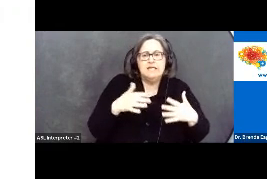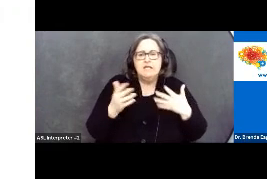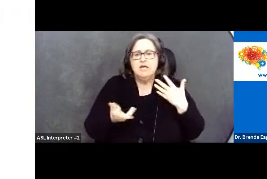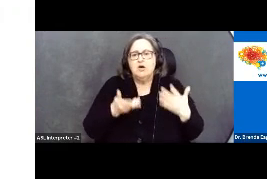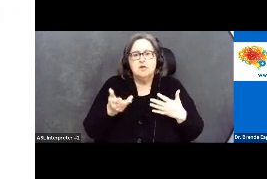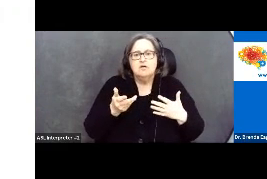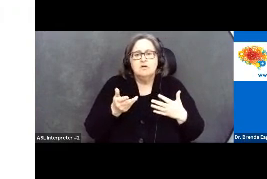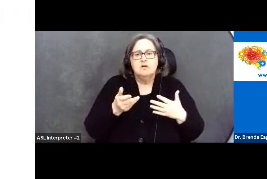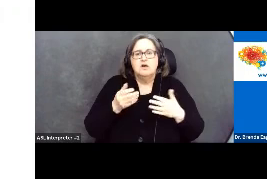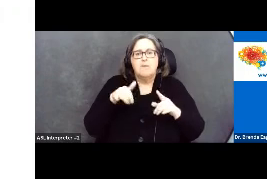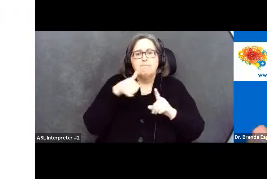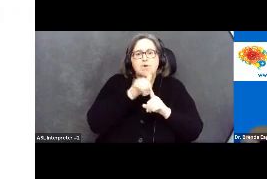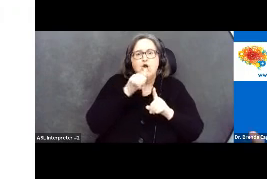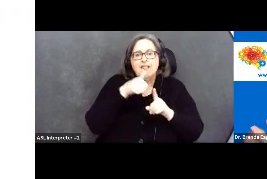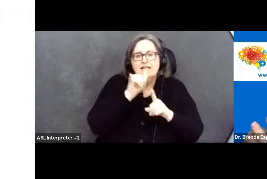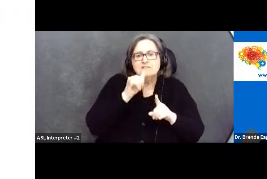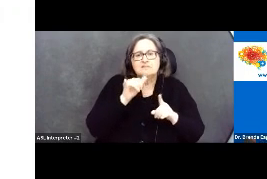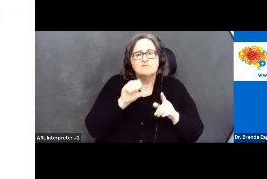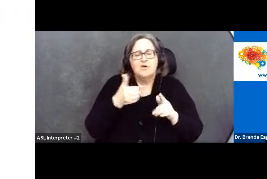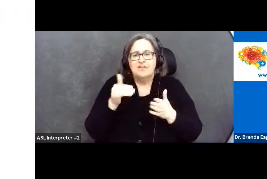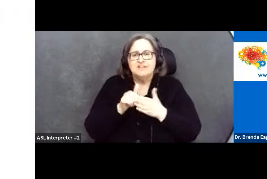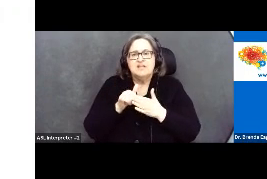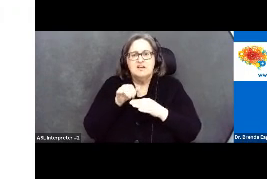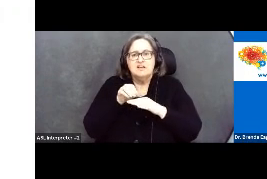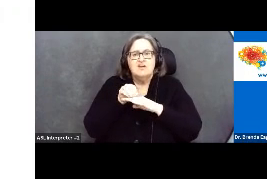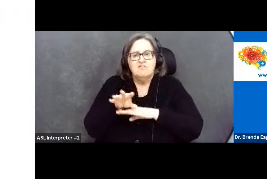Bullies or other things that could impact the student's ability to learn.